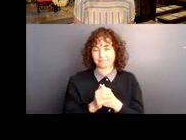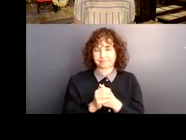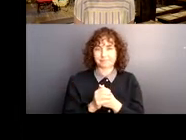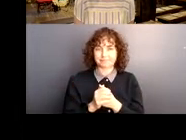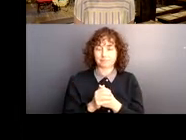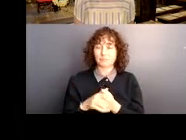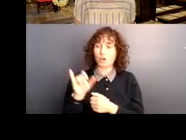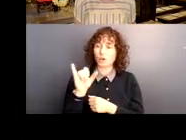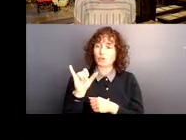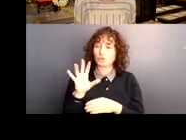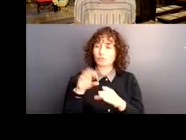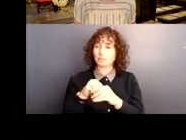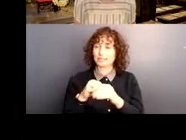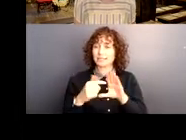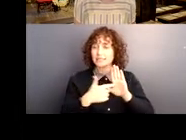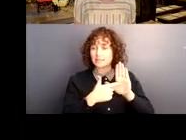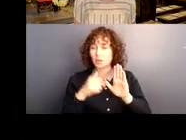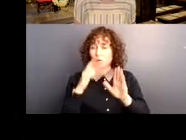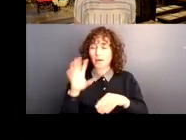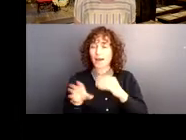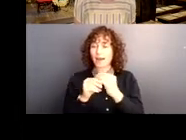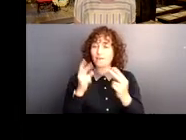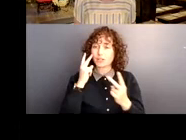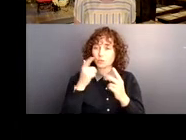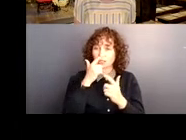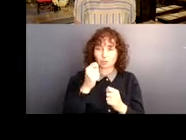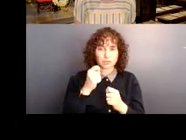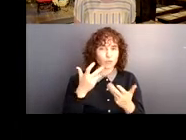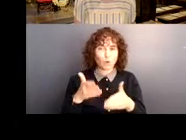We want to include displays that add visual interest without overwhelming learners.